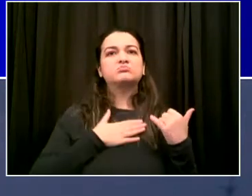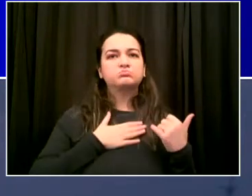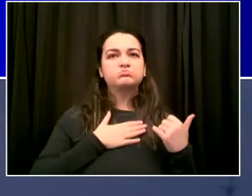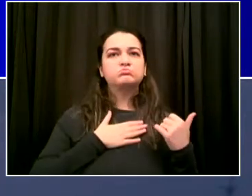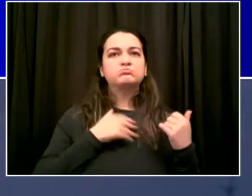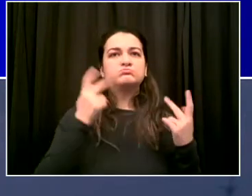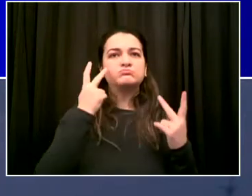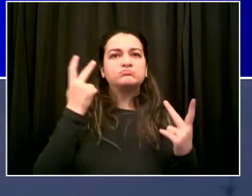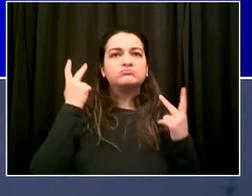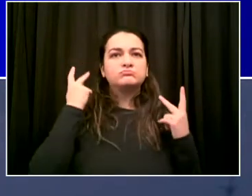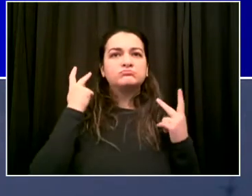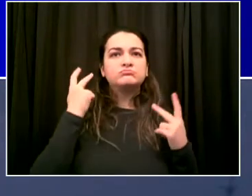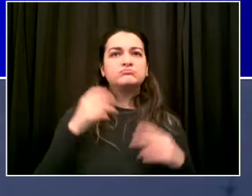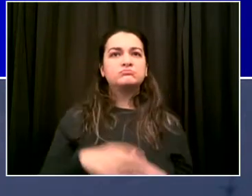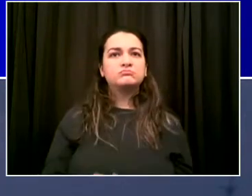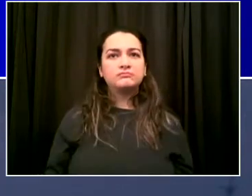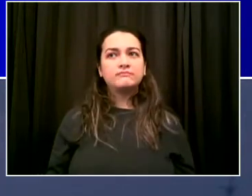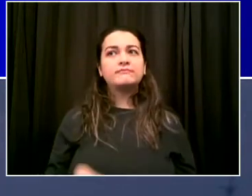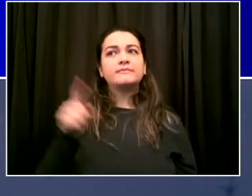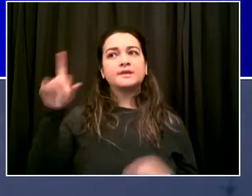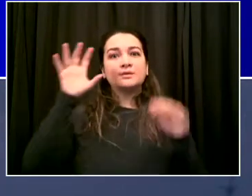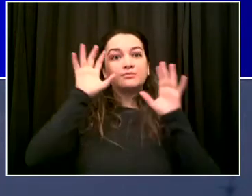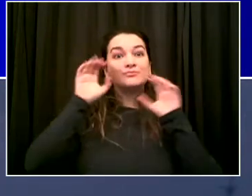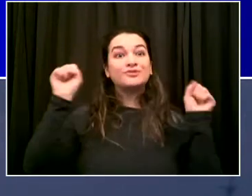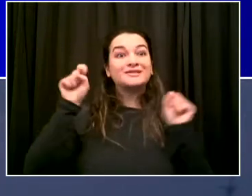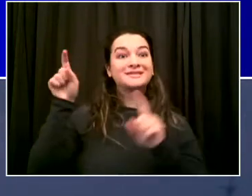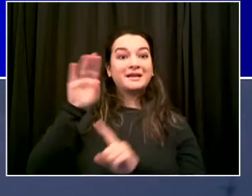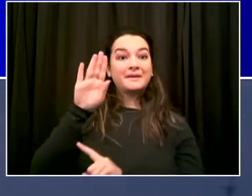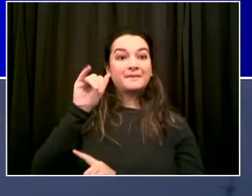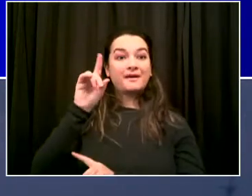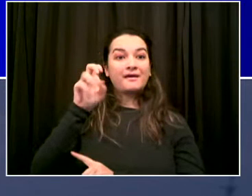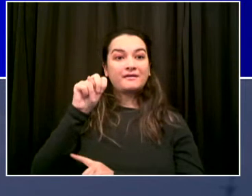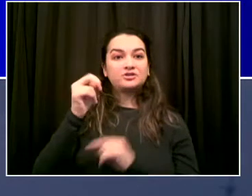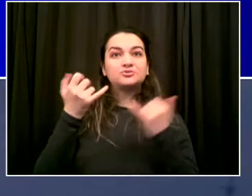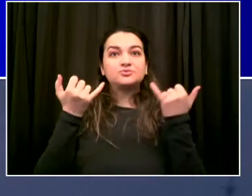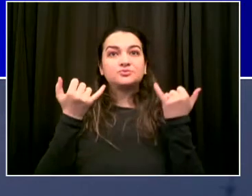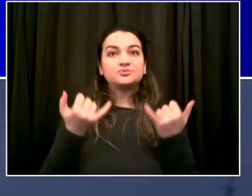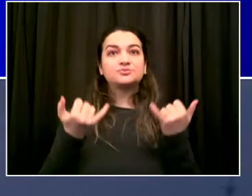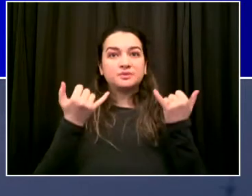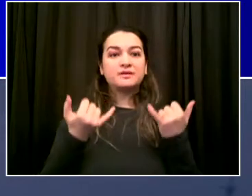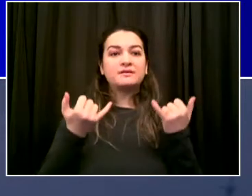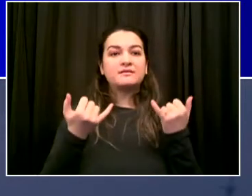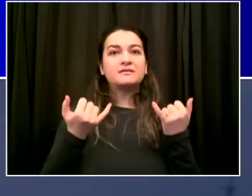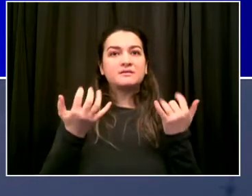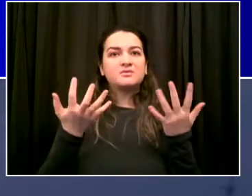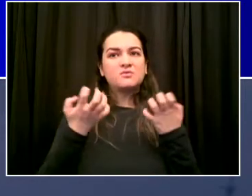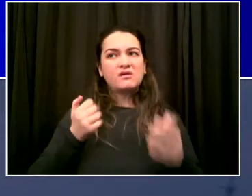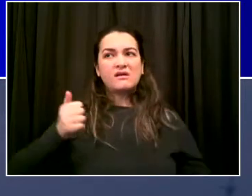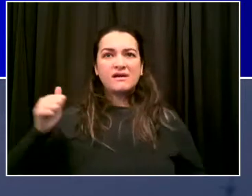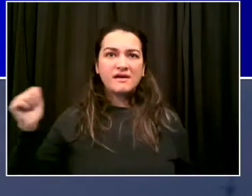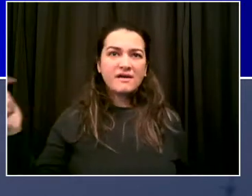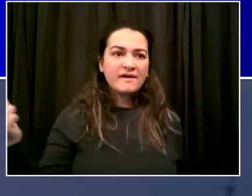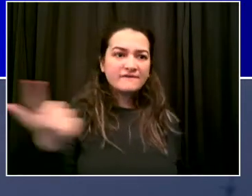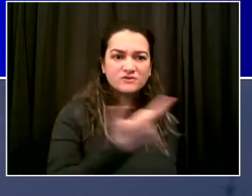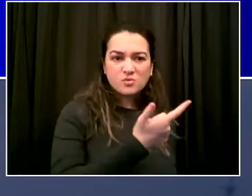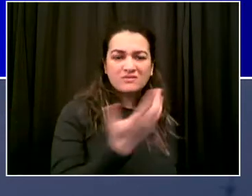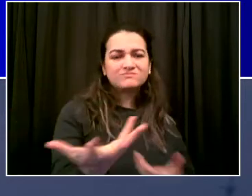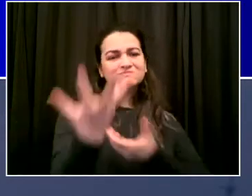PARTICIPATE IN N TOGETHER AS A SHOW OF UNITY AND RESPECT FOR THOSE WE'VE LOST